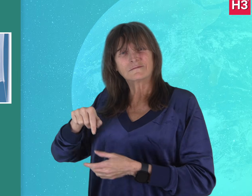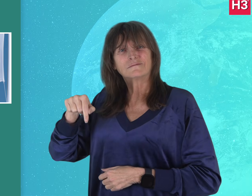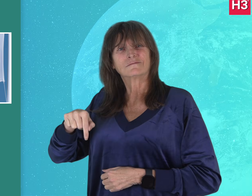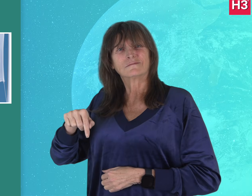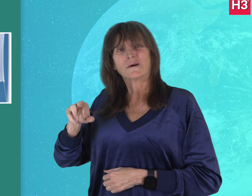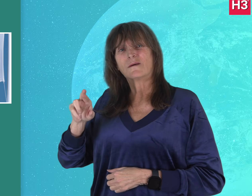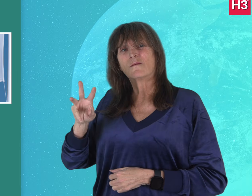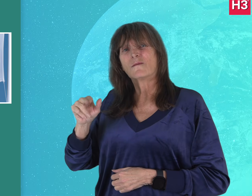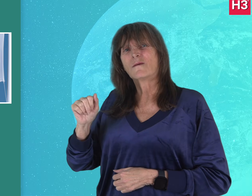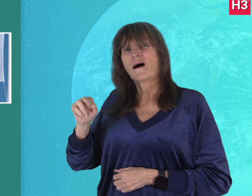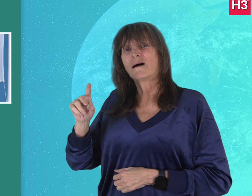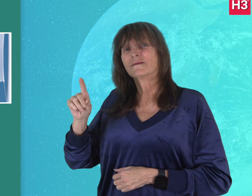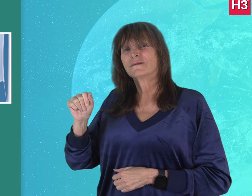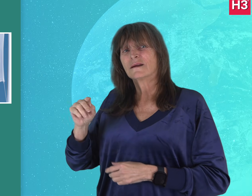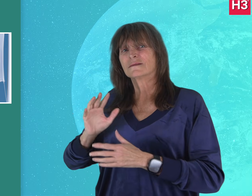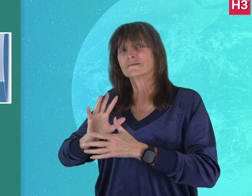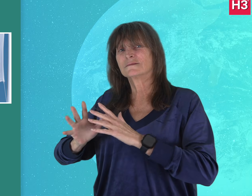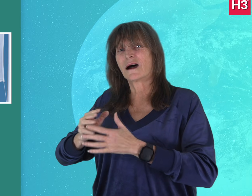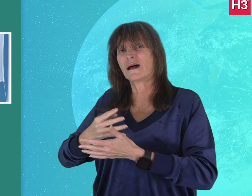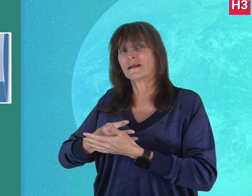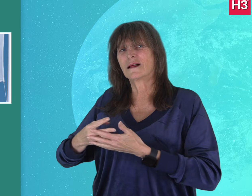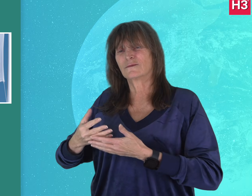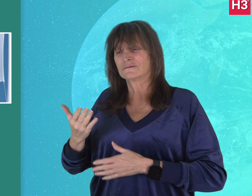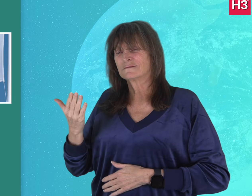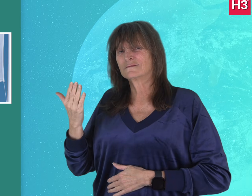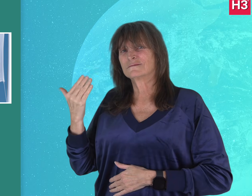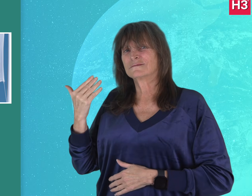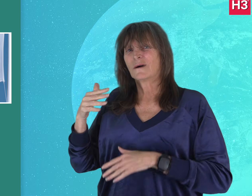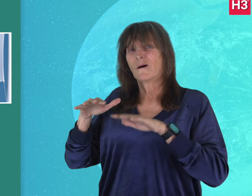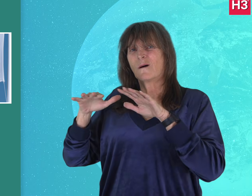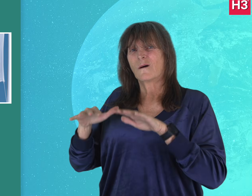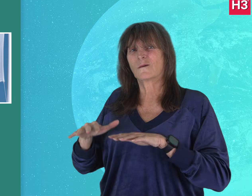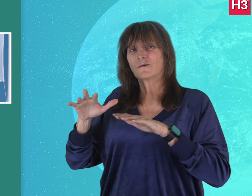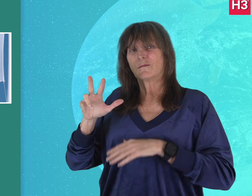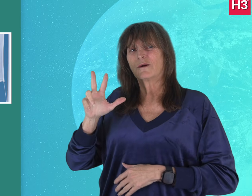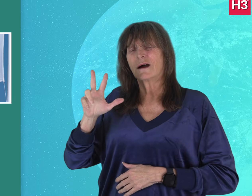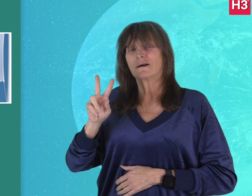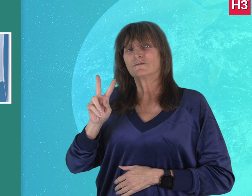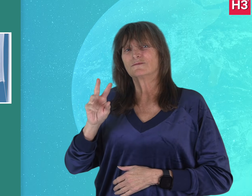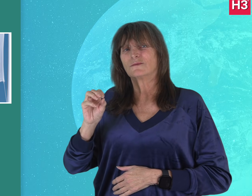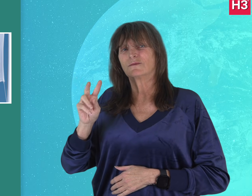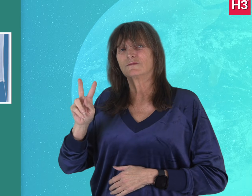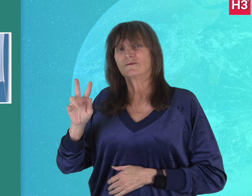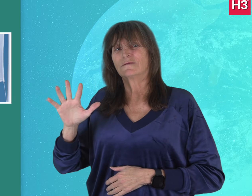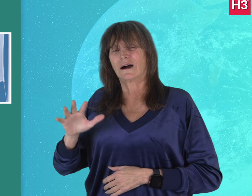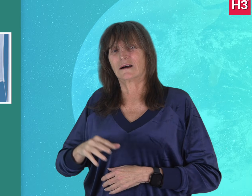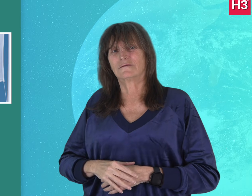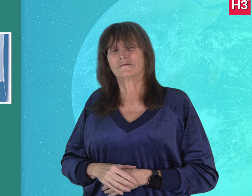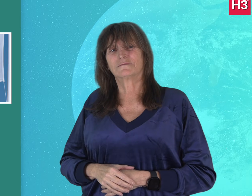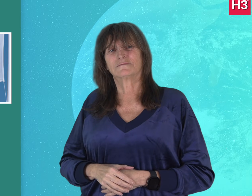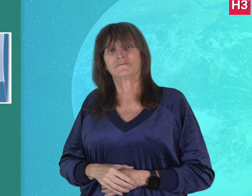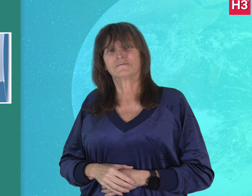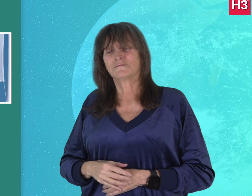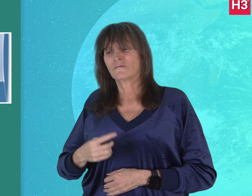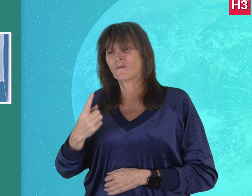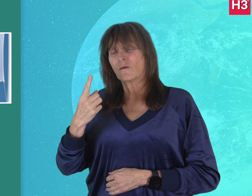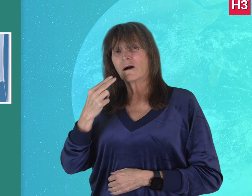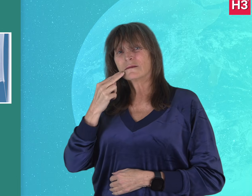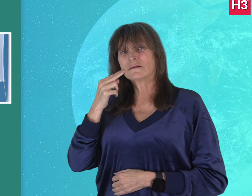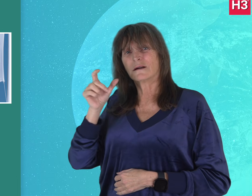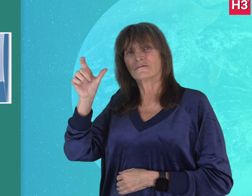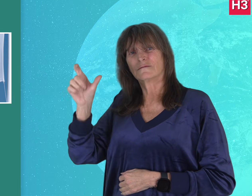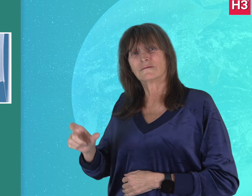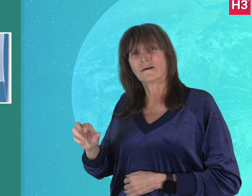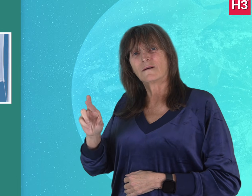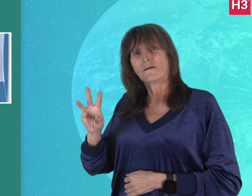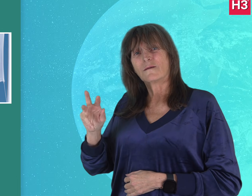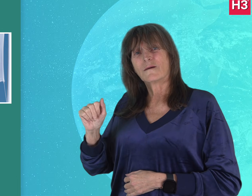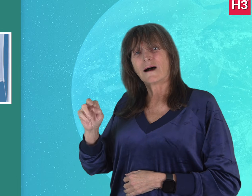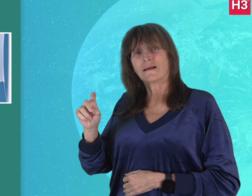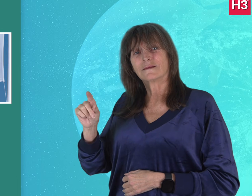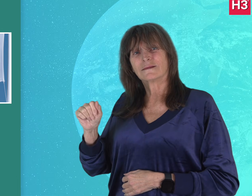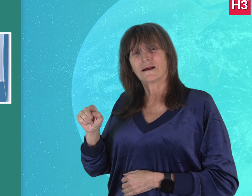Sign Language on October 8, 2025. One Deaf Rwandan said: